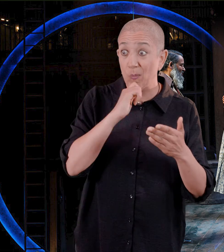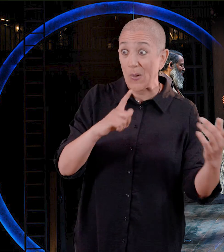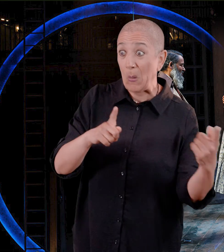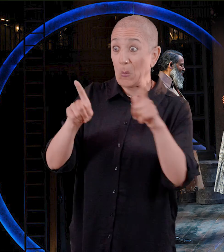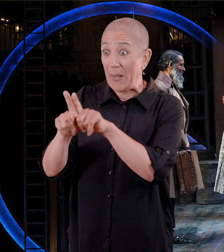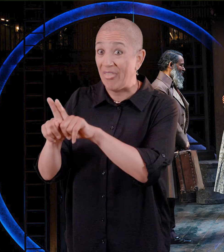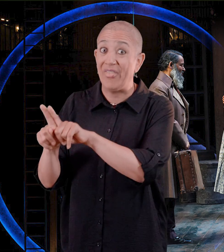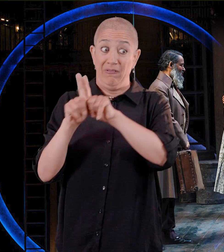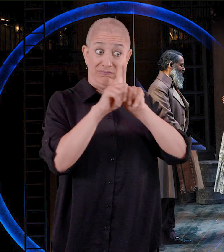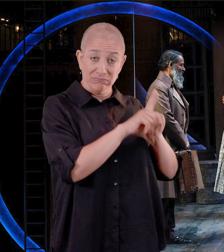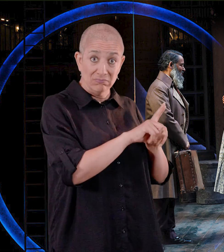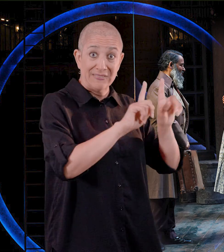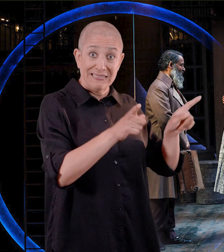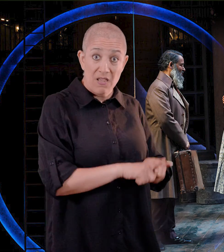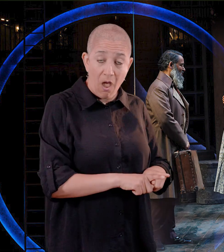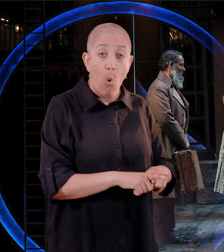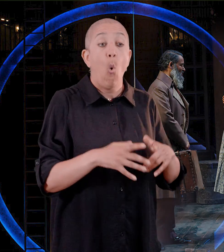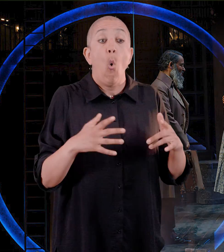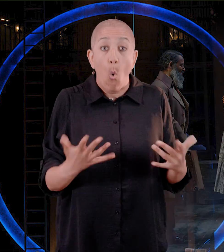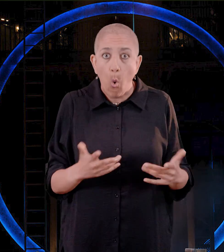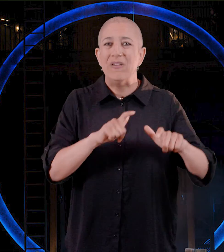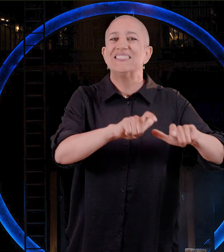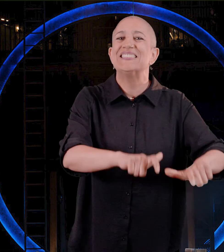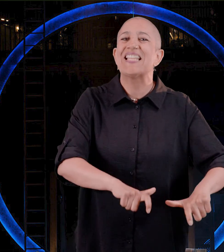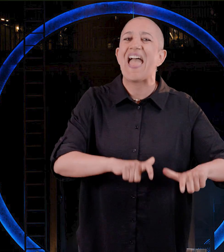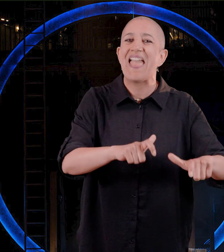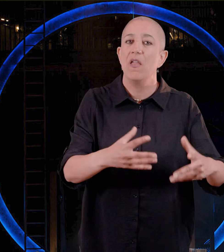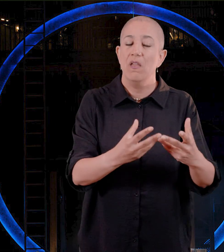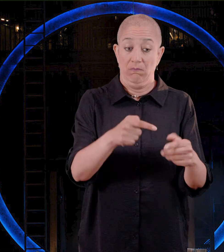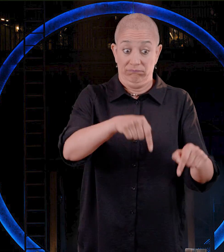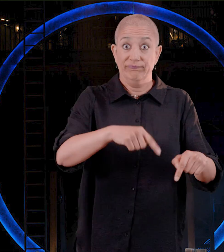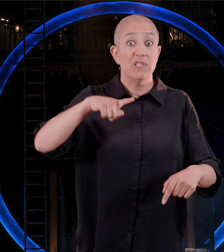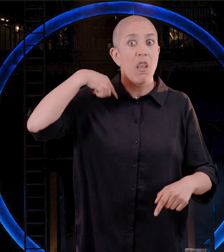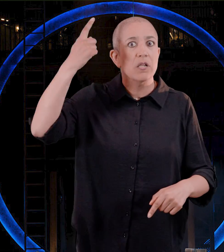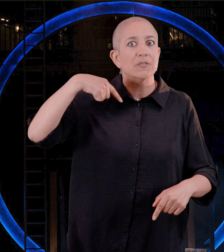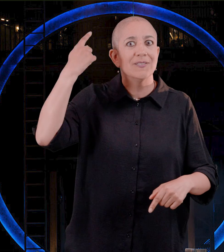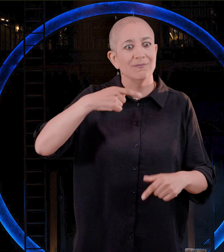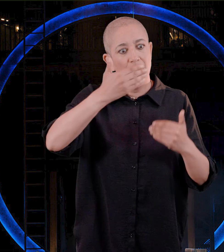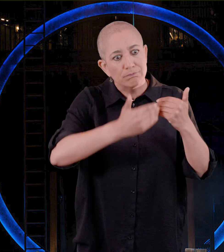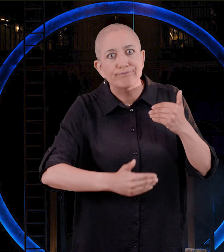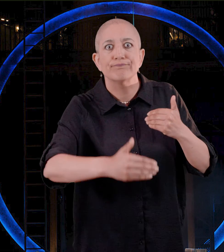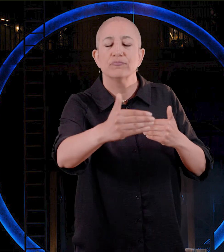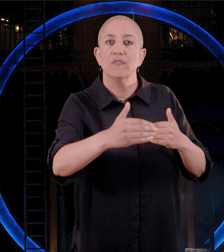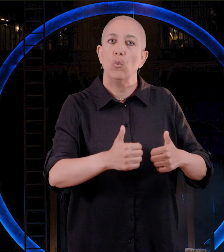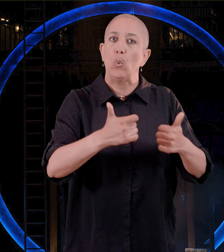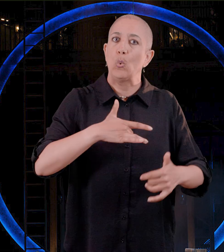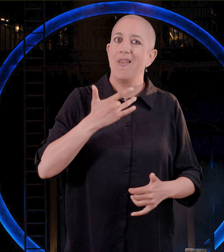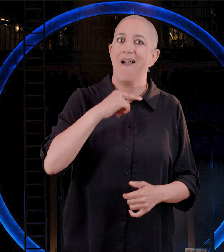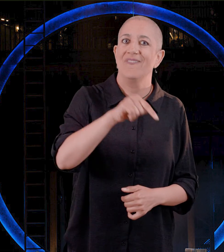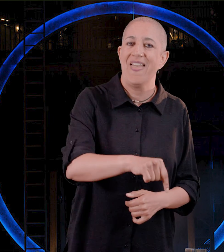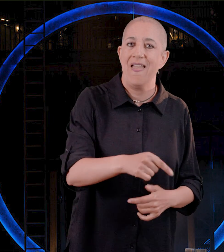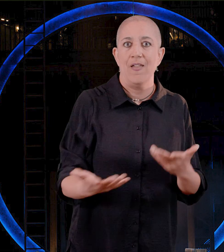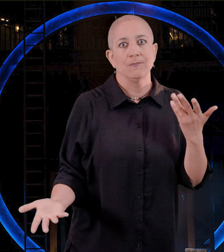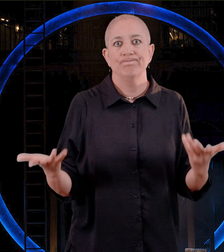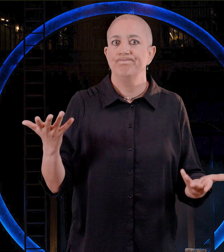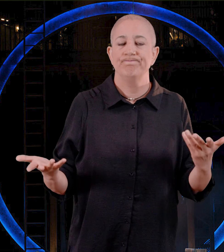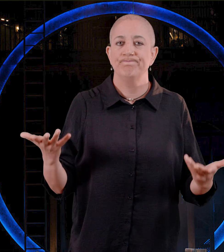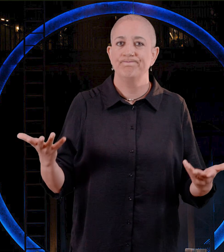or stay and try and make a life for herself and her daughter in London ...